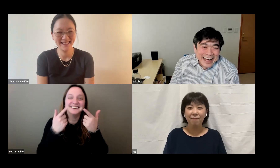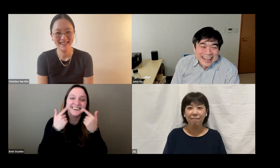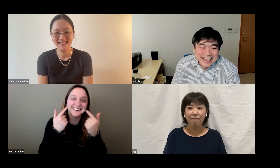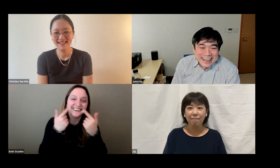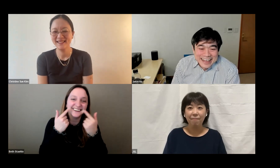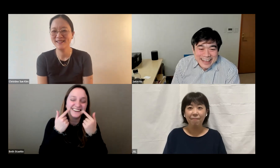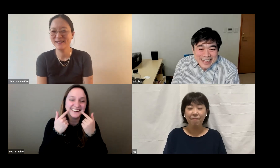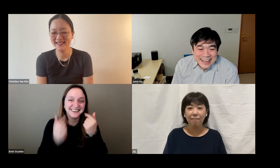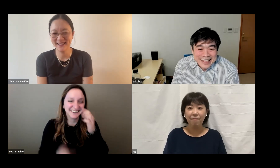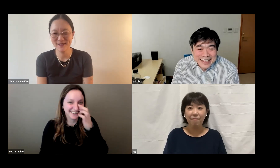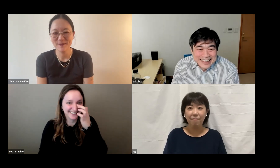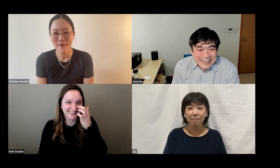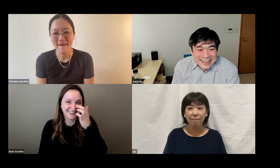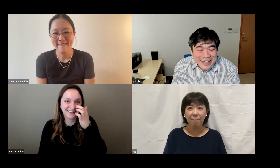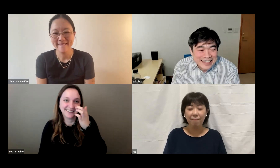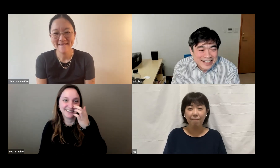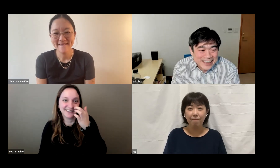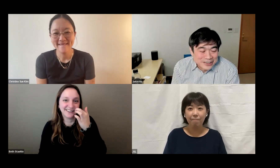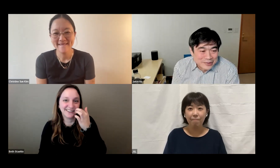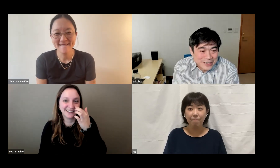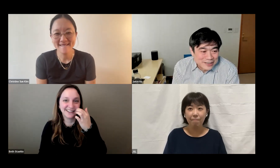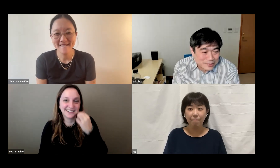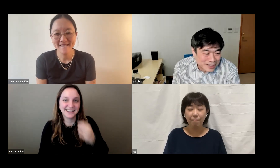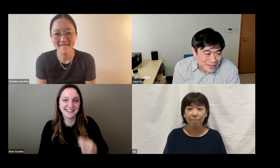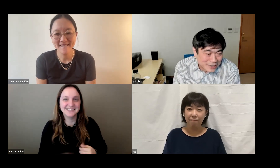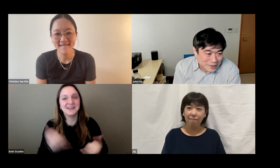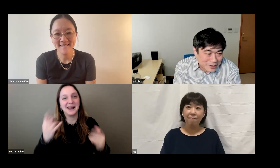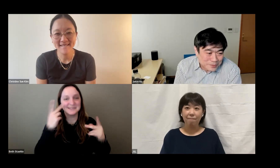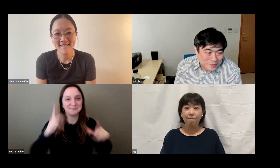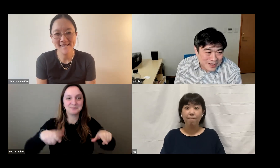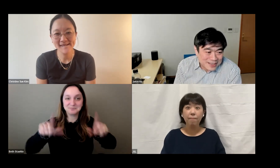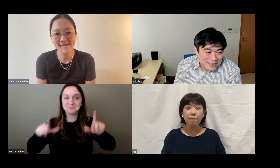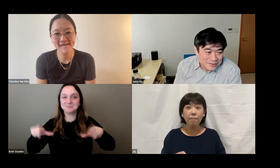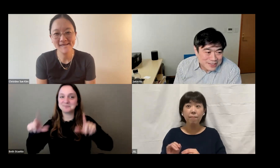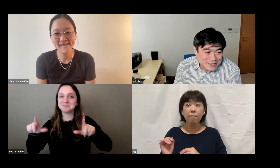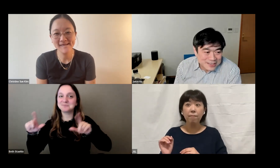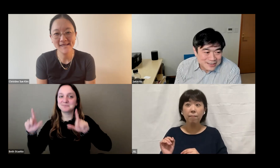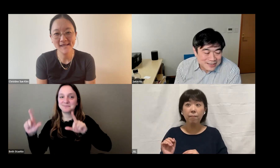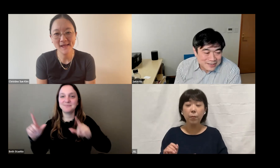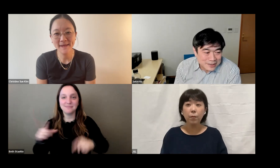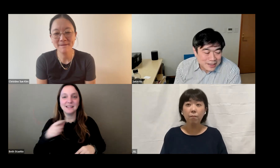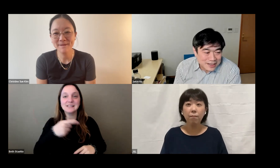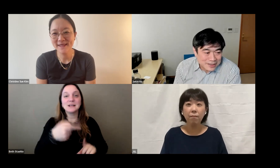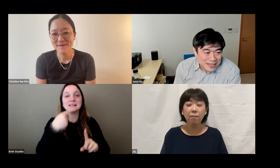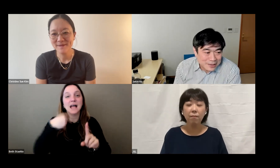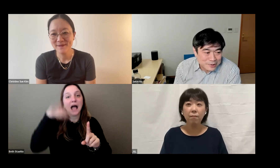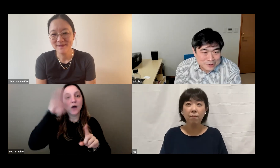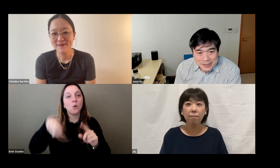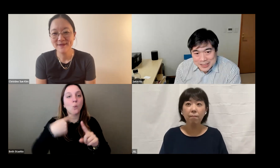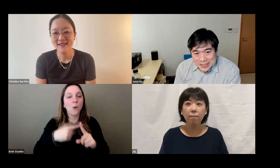I know when Christine came to Media Lab